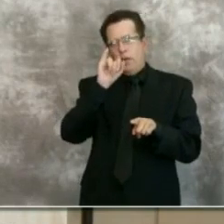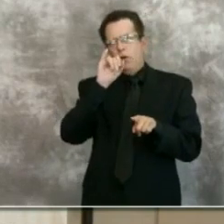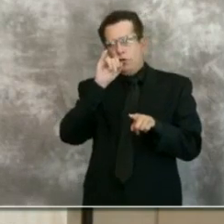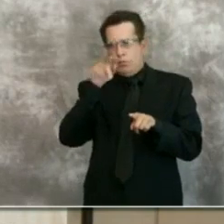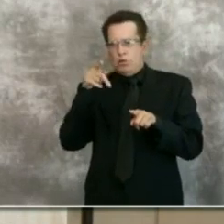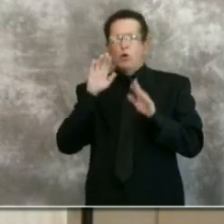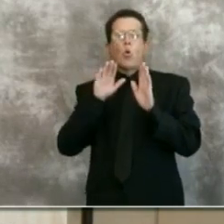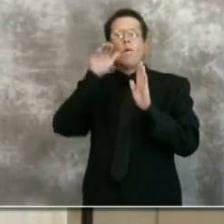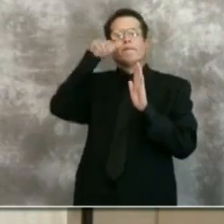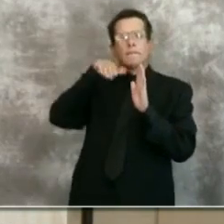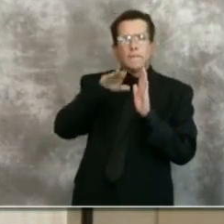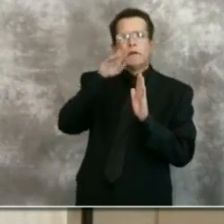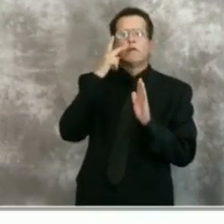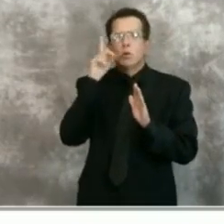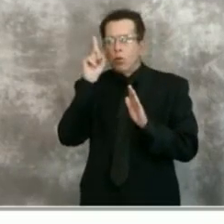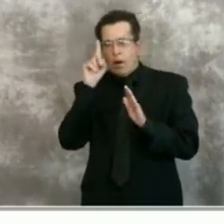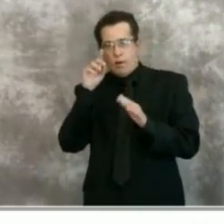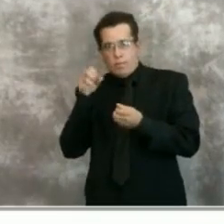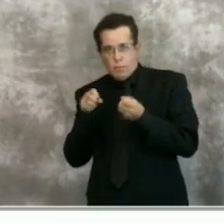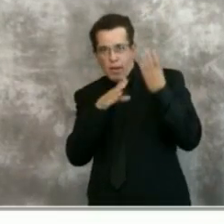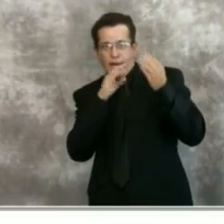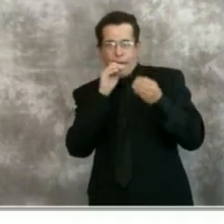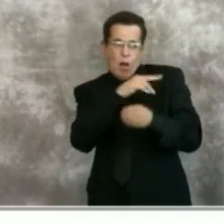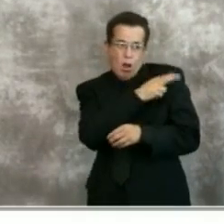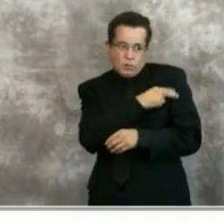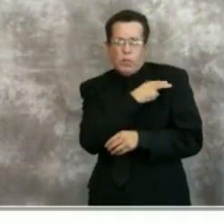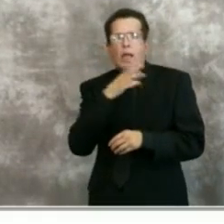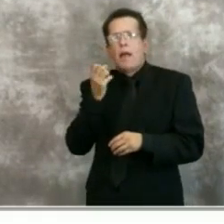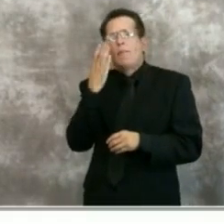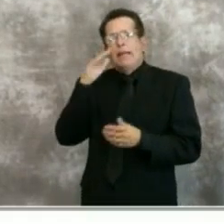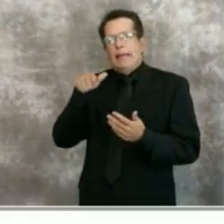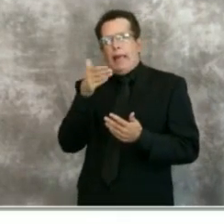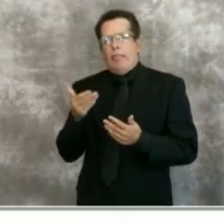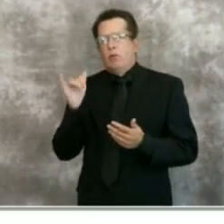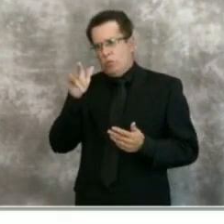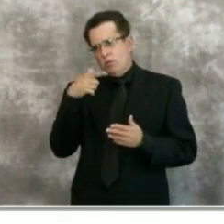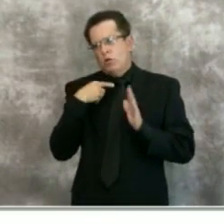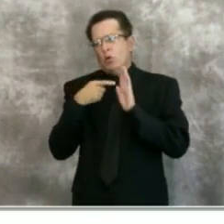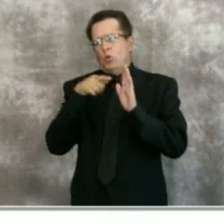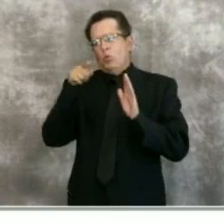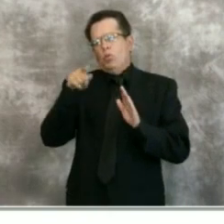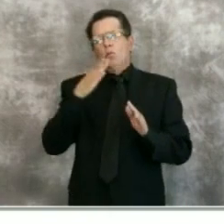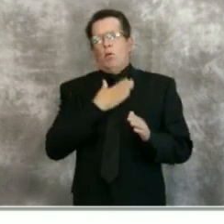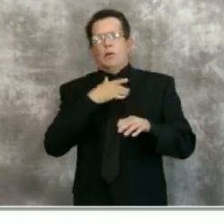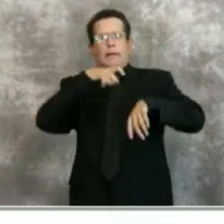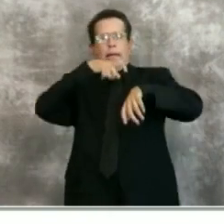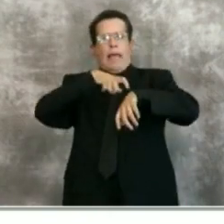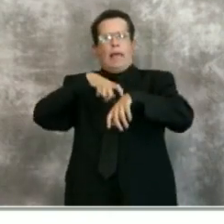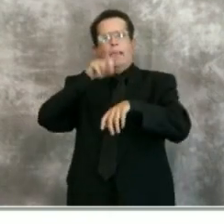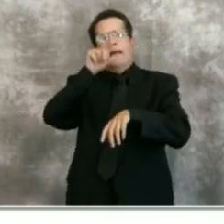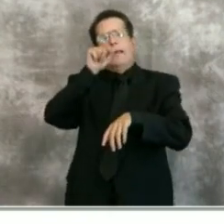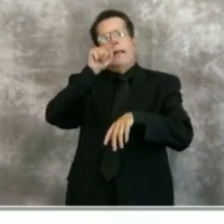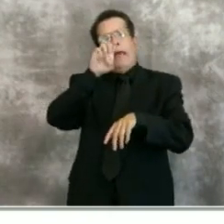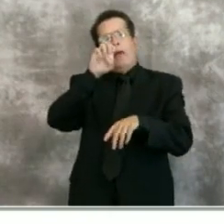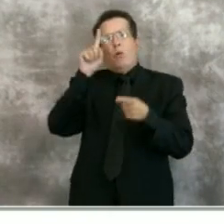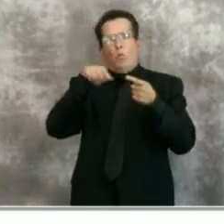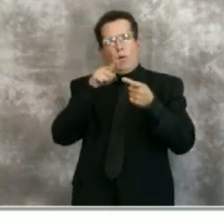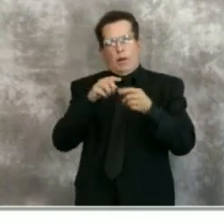VISUALIZATIONS OF COVID-19 DEMOGRAPHICS RELATED TO OR AT THE CURVE CASE HOSPITALIZATION ICY USE IN DEATHS AND THIS IS